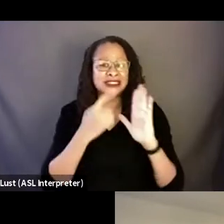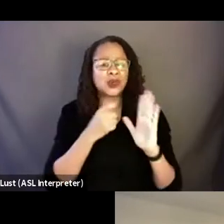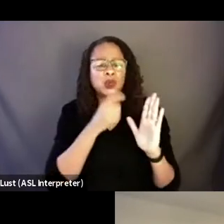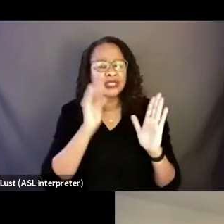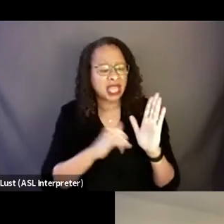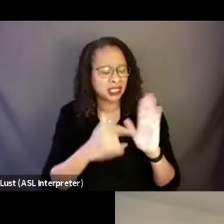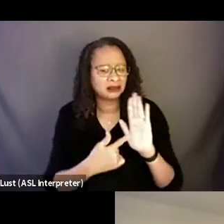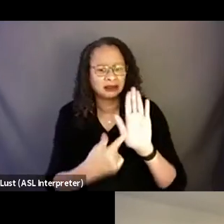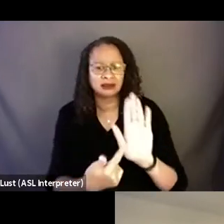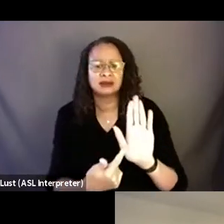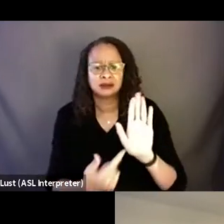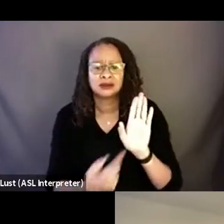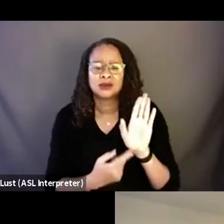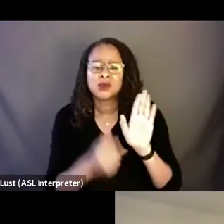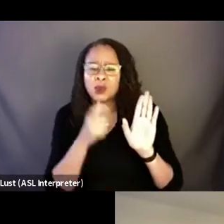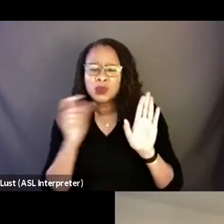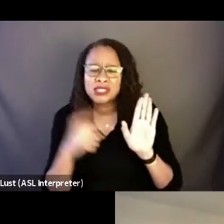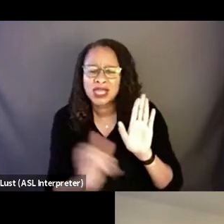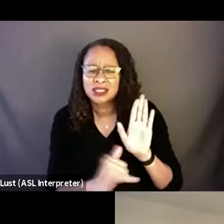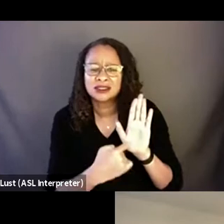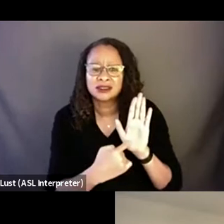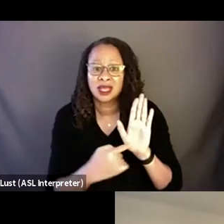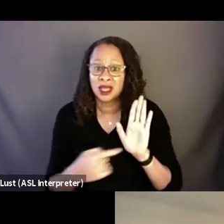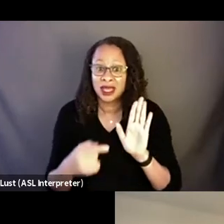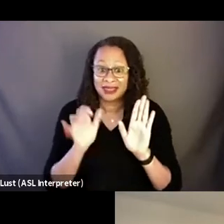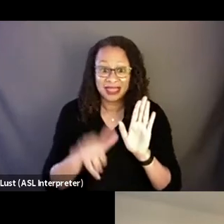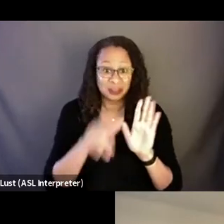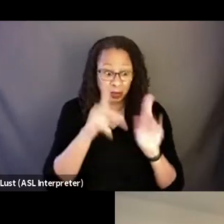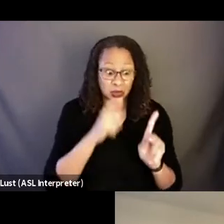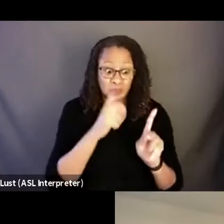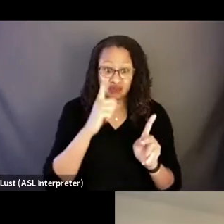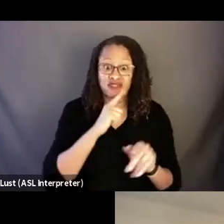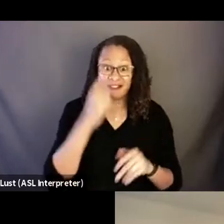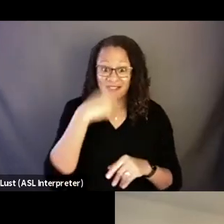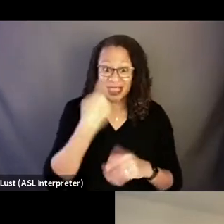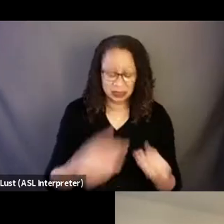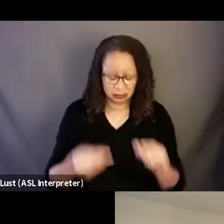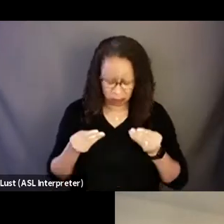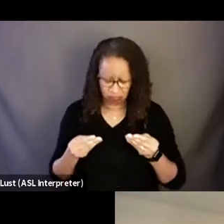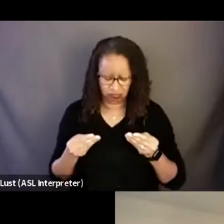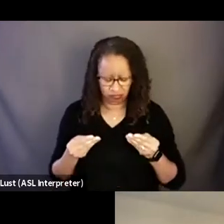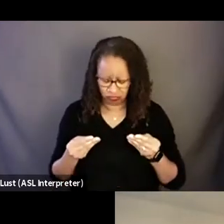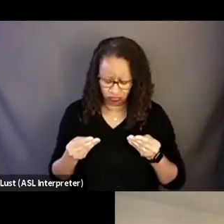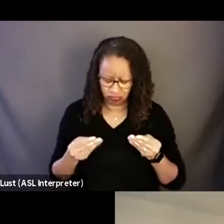to the person who it is. And, sometimes, they really didn't know. Often they knew because of the setting,